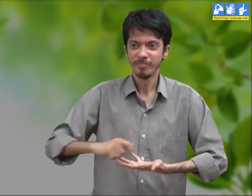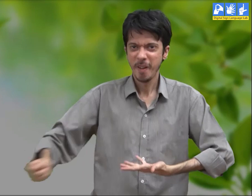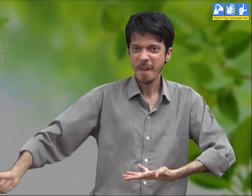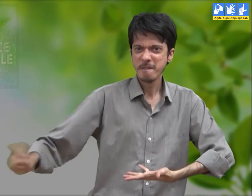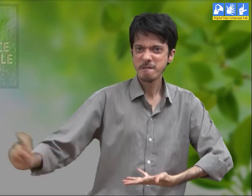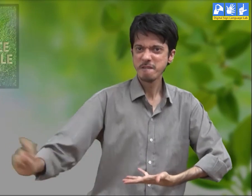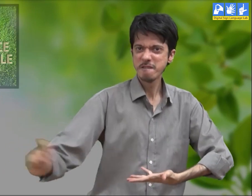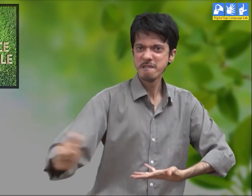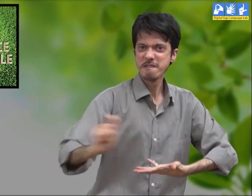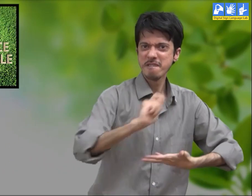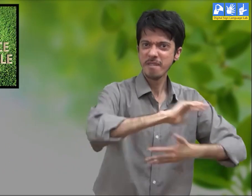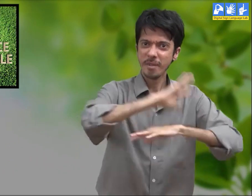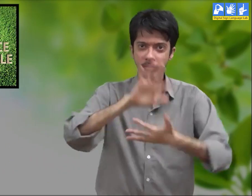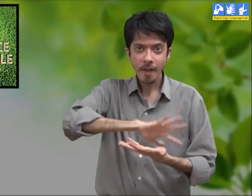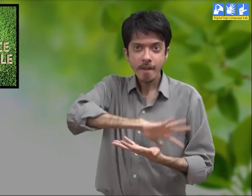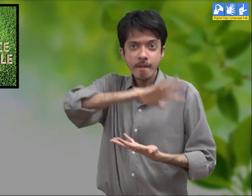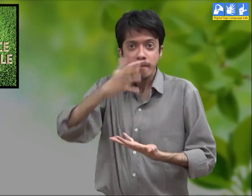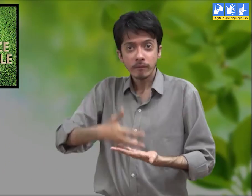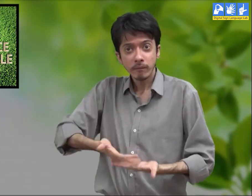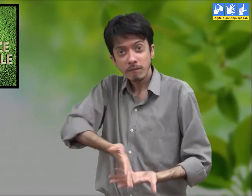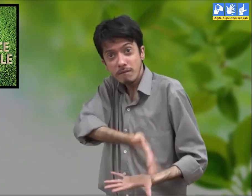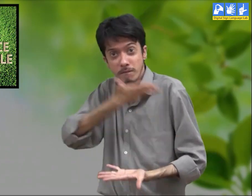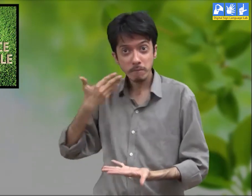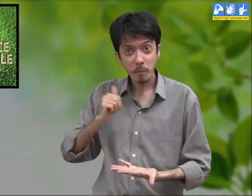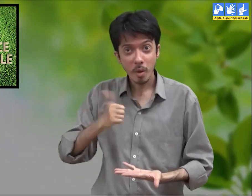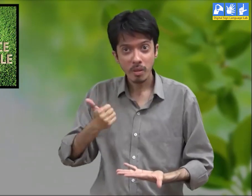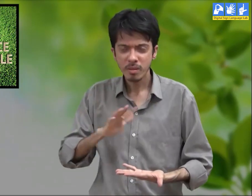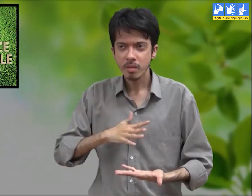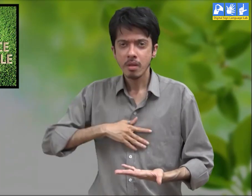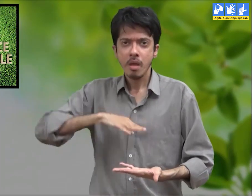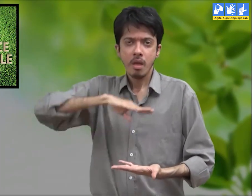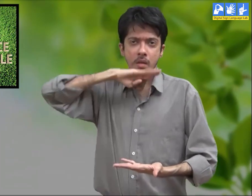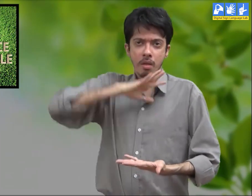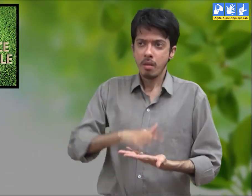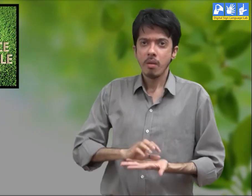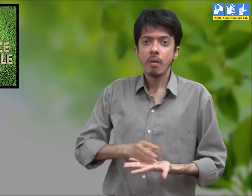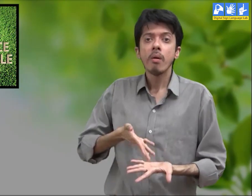we fill up our plates with lots of food but we cannot eat alone all the food then what do we